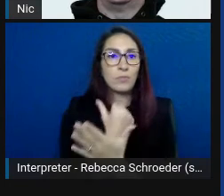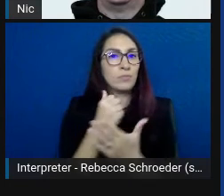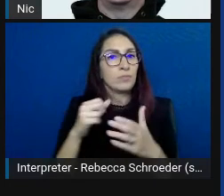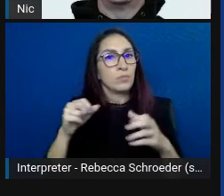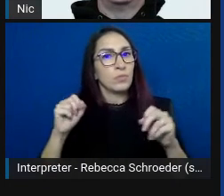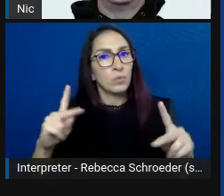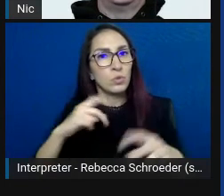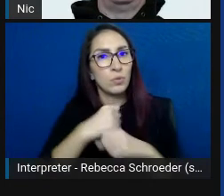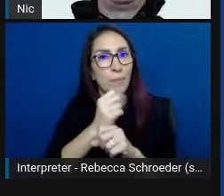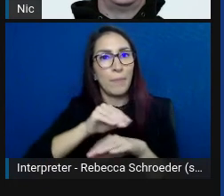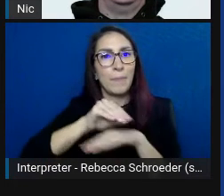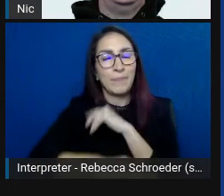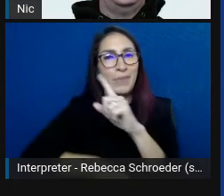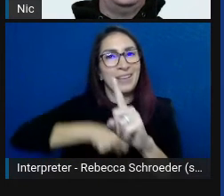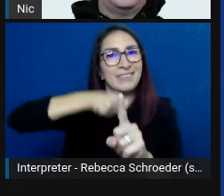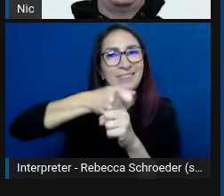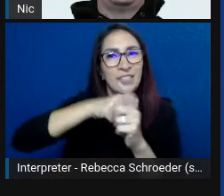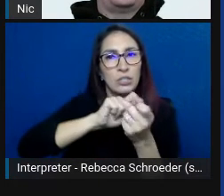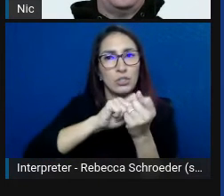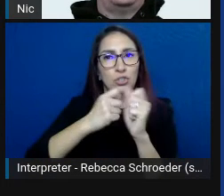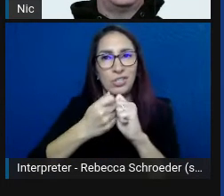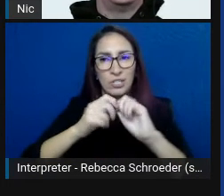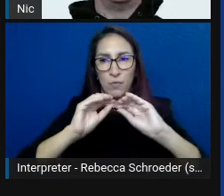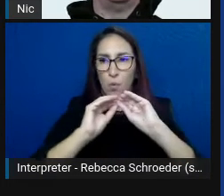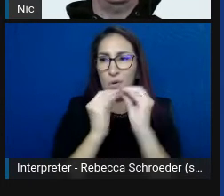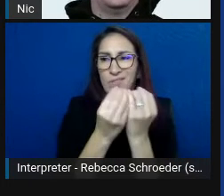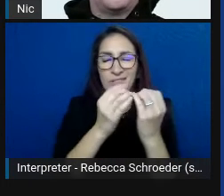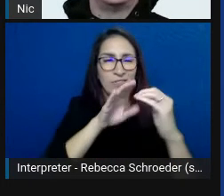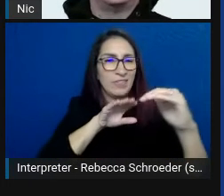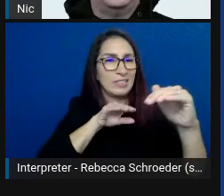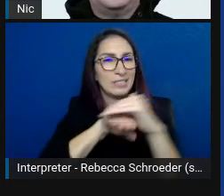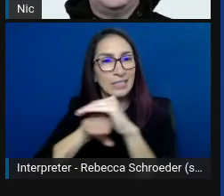of accessibility. You have the power because you are the community.